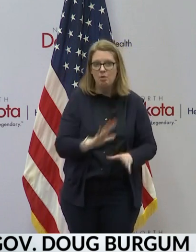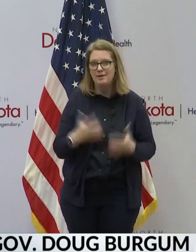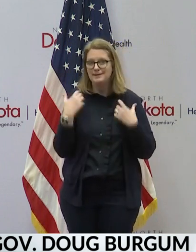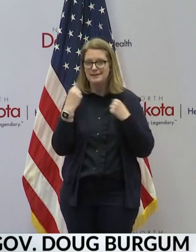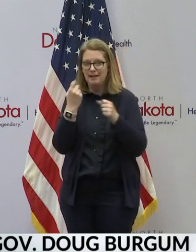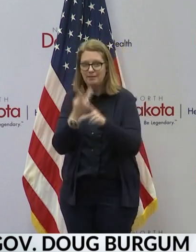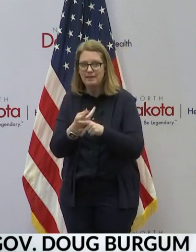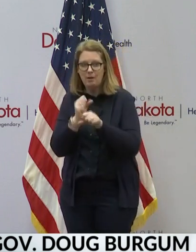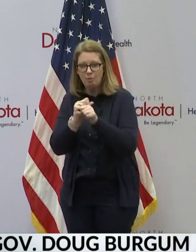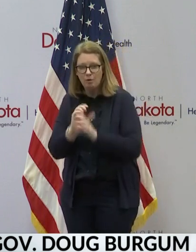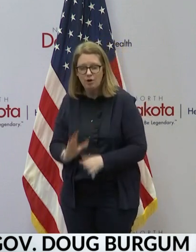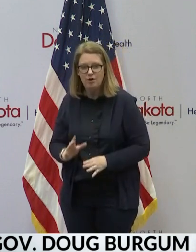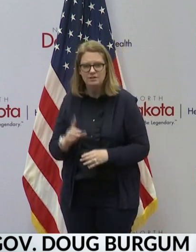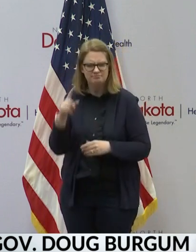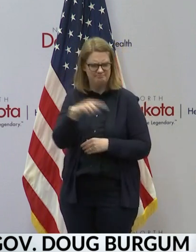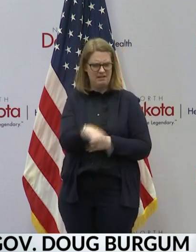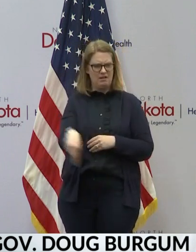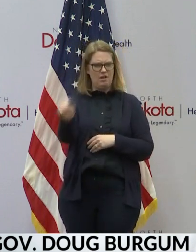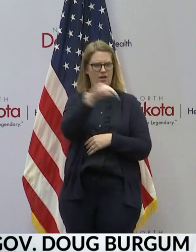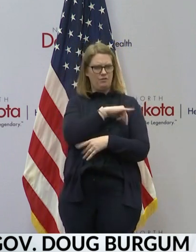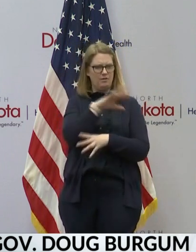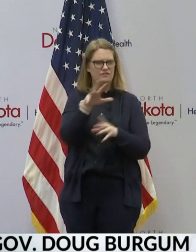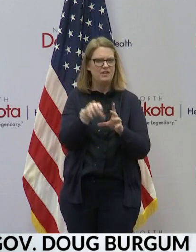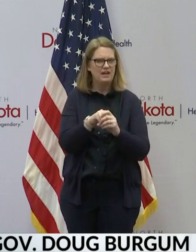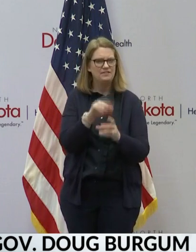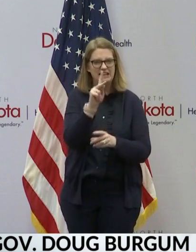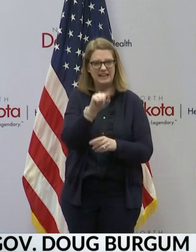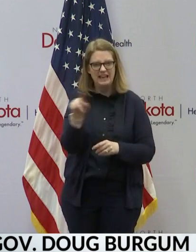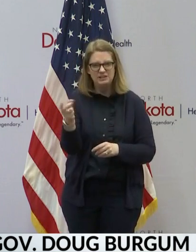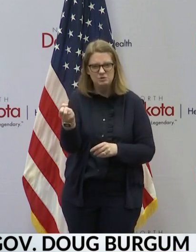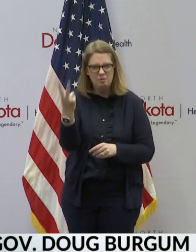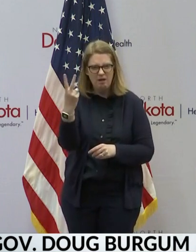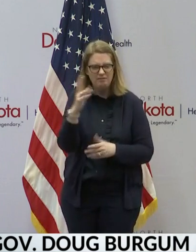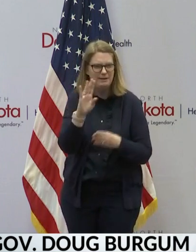OFF TODAY'S NUMBERS. THIS IS A CREDIT TO ALL BUSINESS OWNERS, THEIR EMPLOYEES, OUR